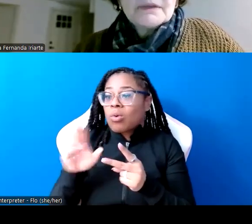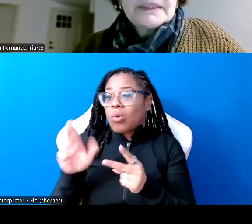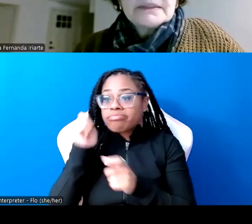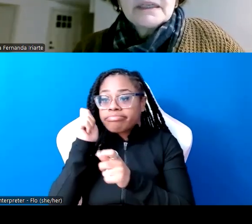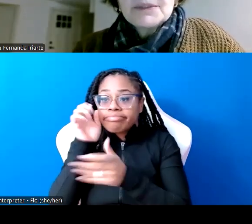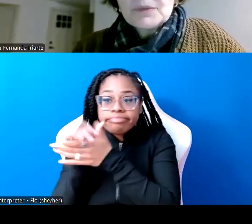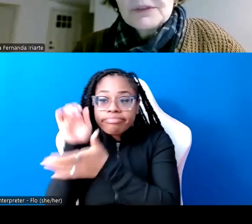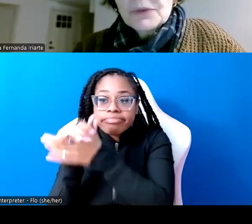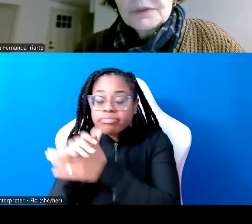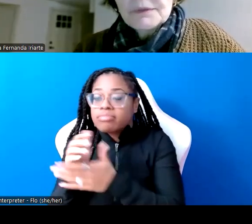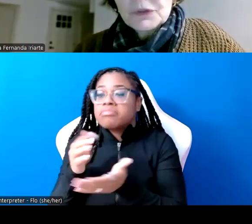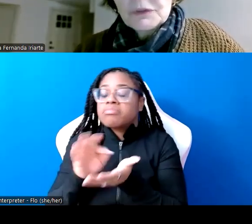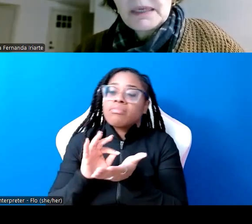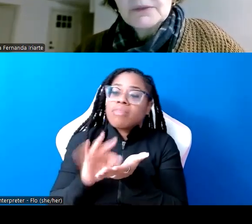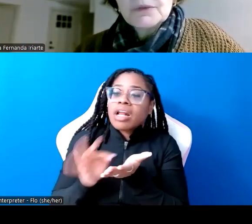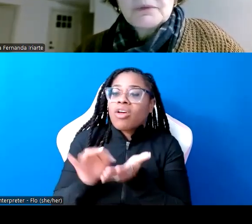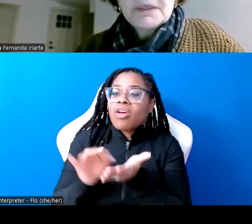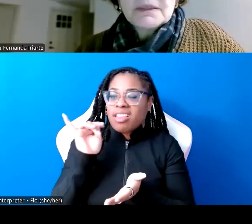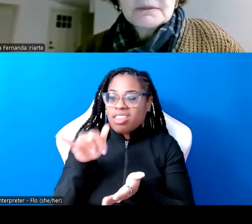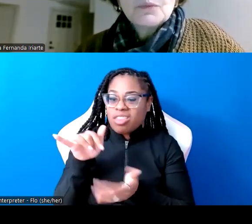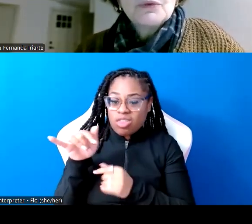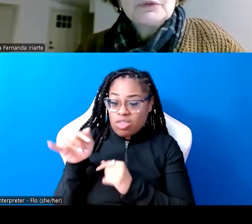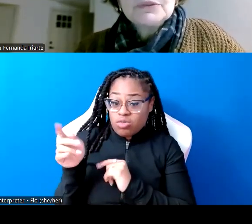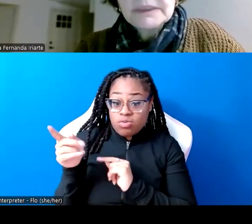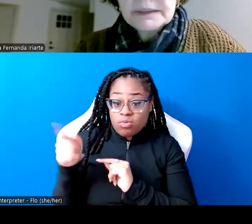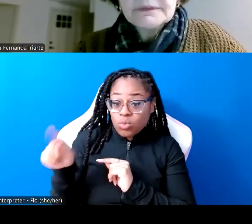the income and resources of your spouse or the parents with whom you live